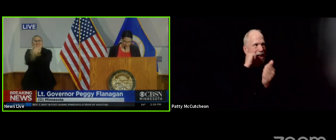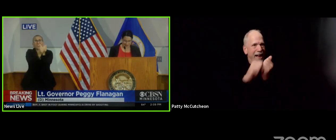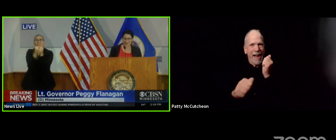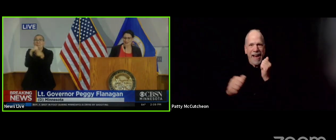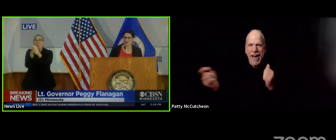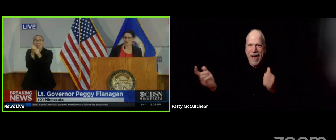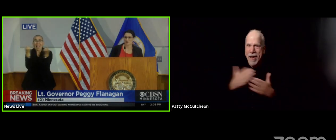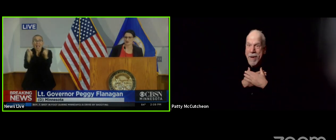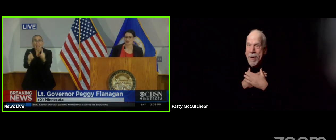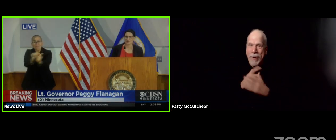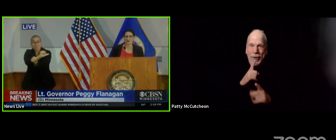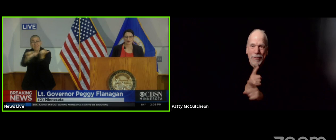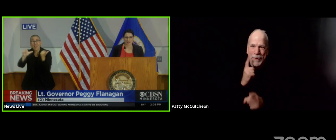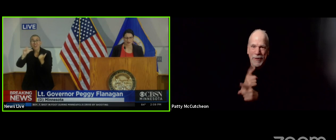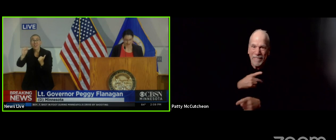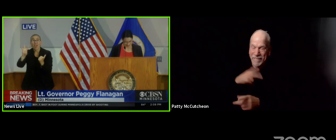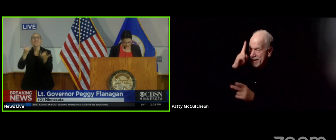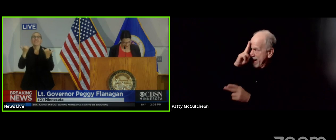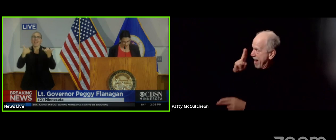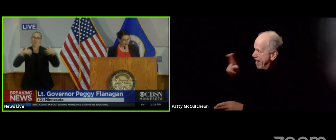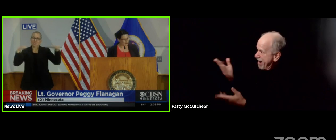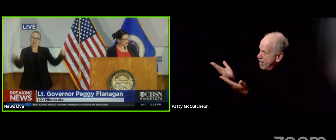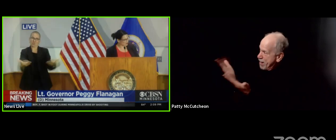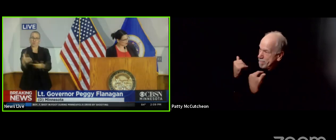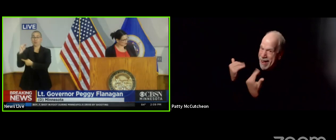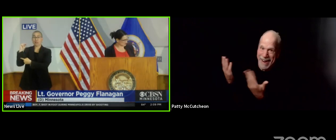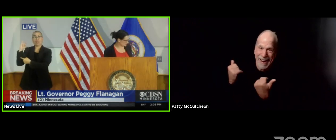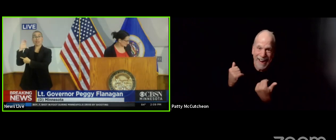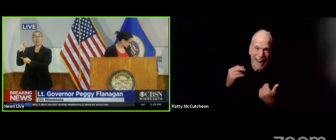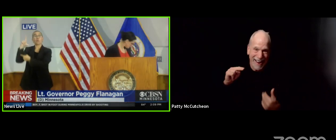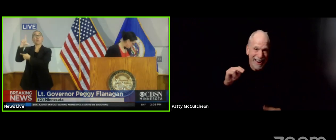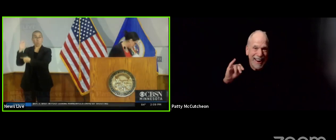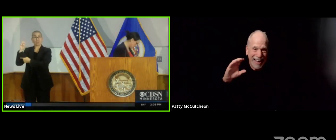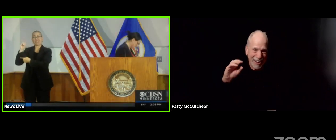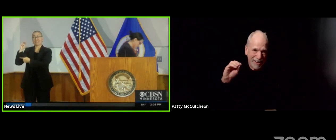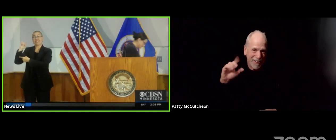AND JAMES HOLT ^ TO THE PODIUM TO SAY A FEW WORDS.